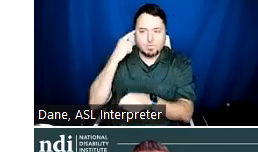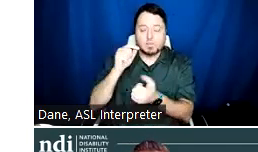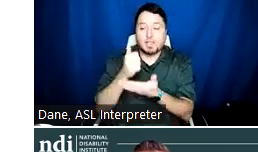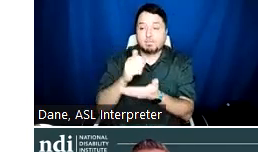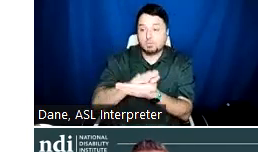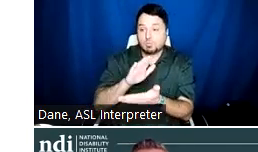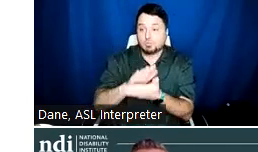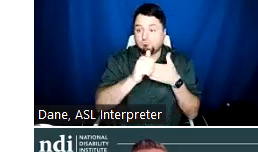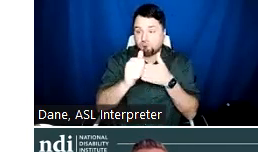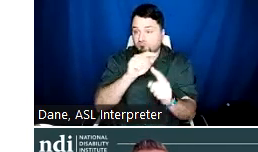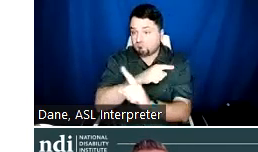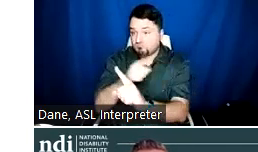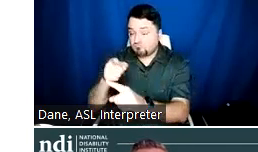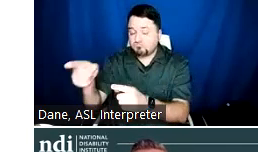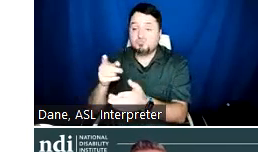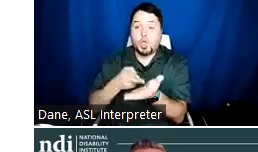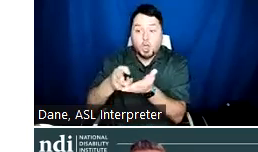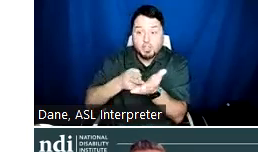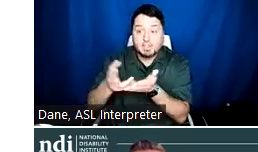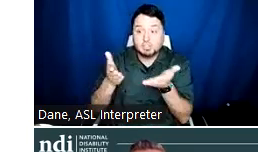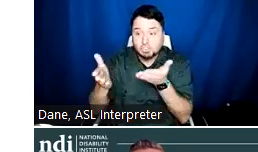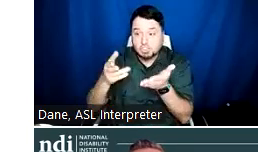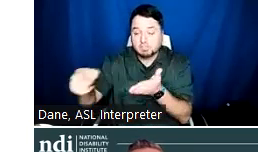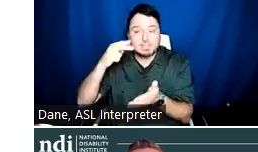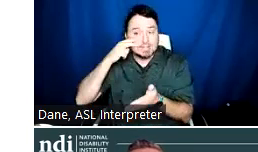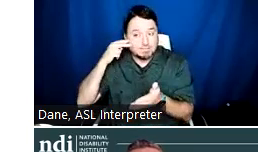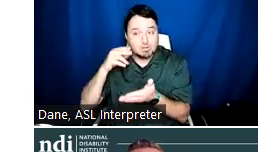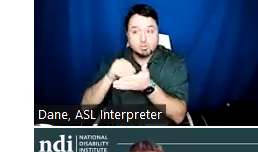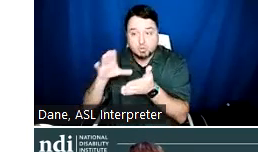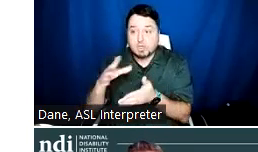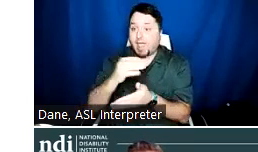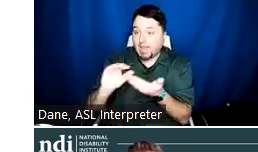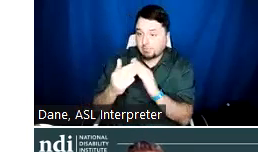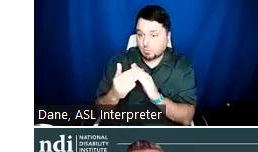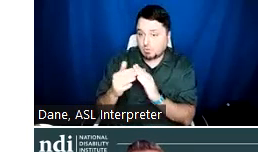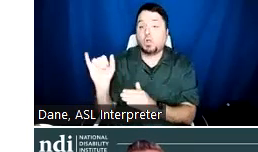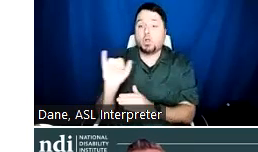authentically serving Native American students and their communities as well as preparing future